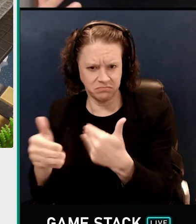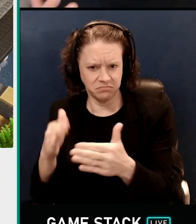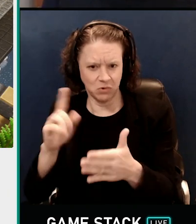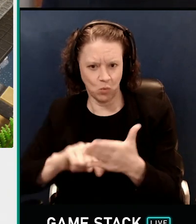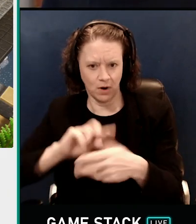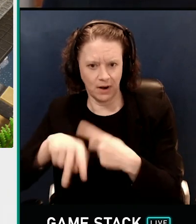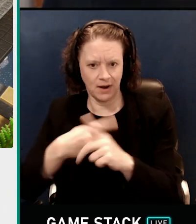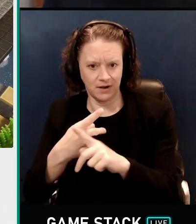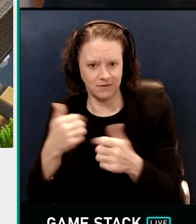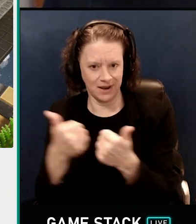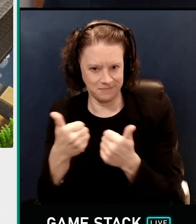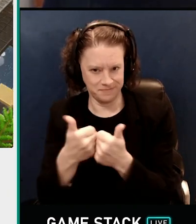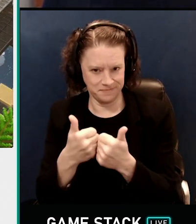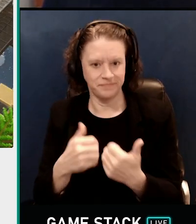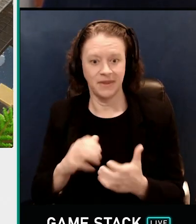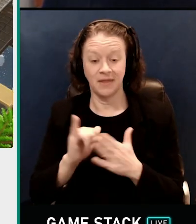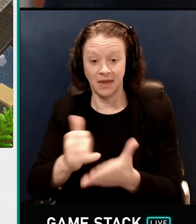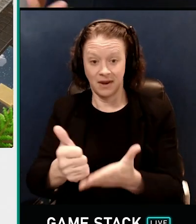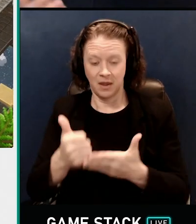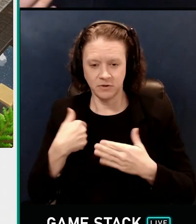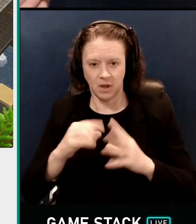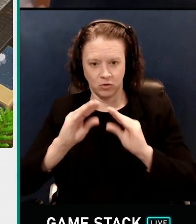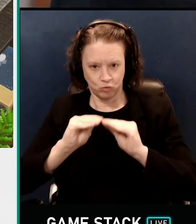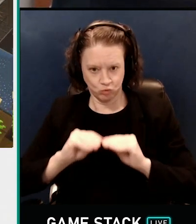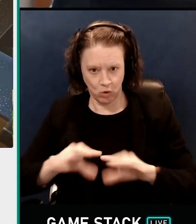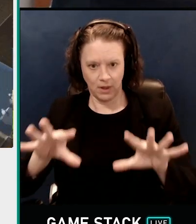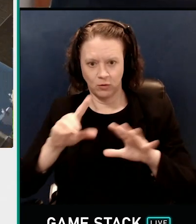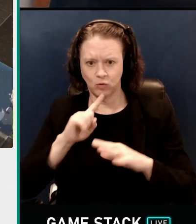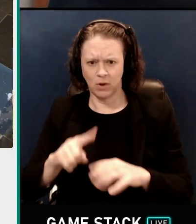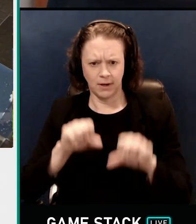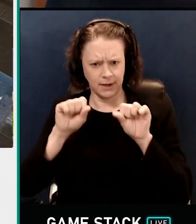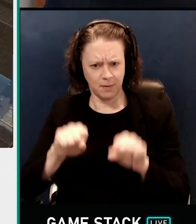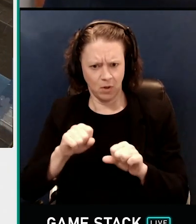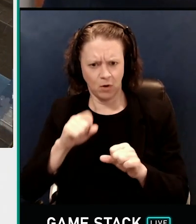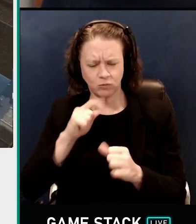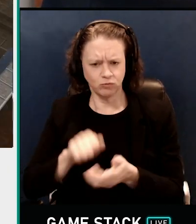and this is what's really been helping us to roll out. Very capable and very robust,